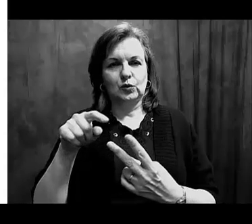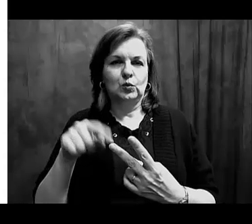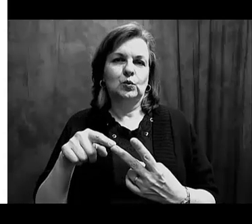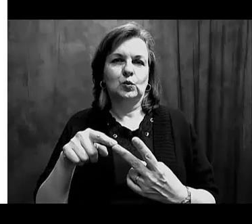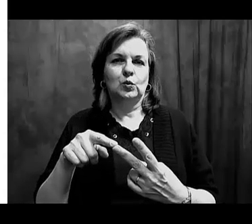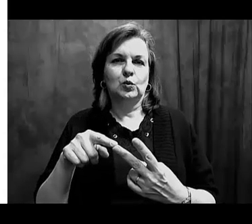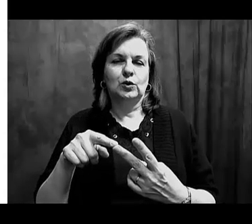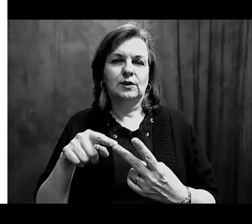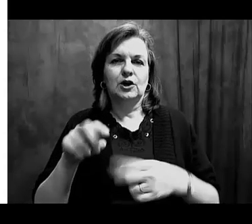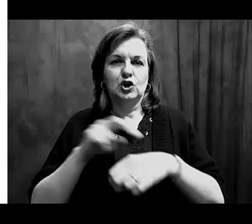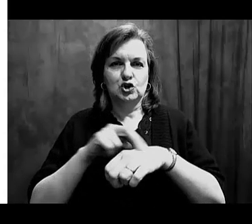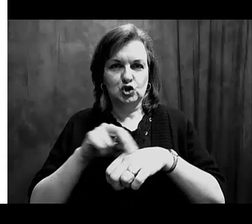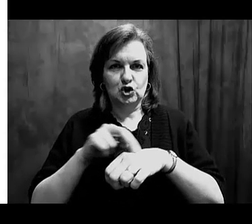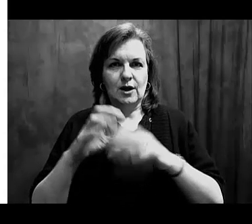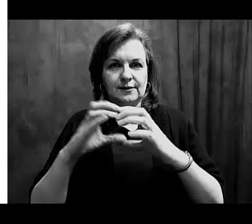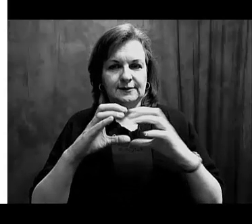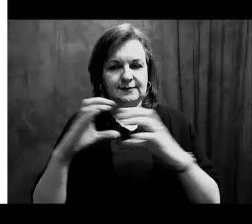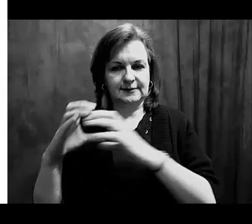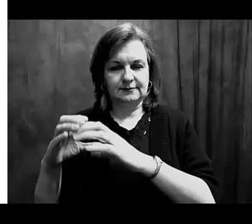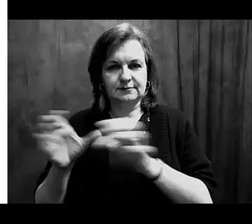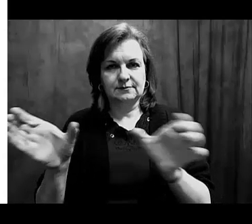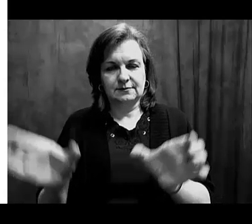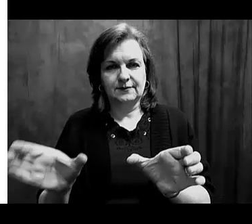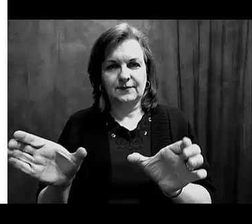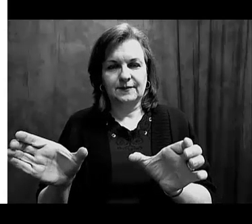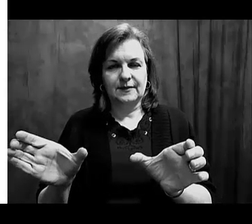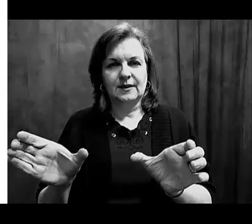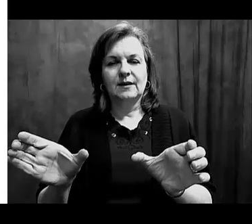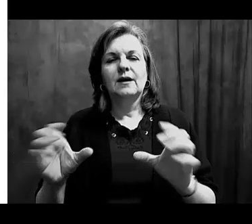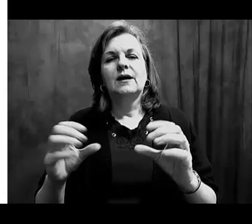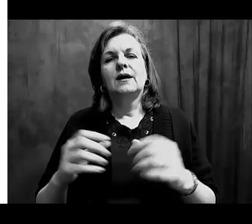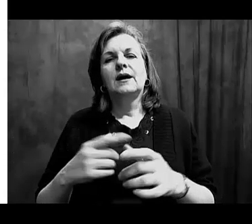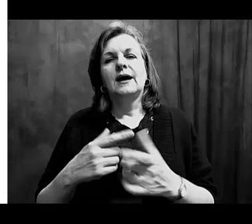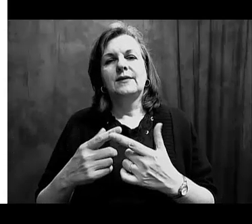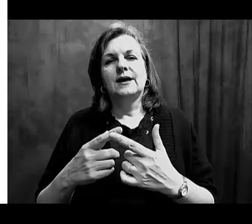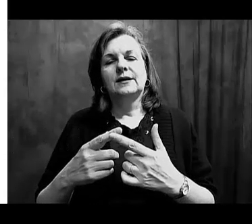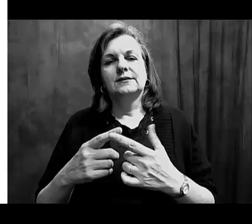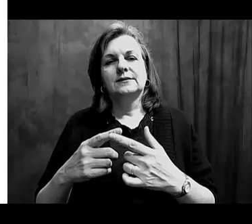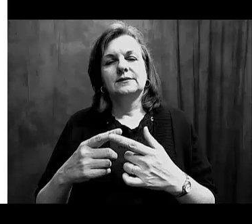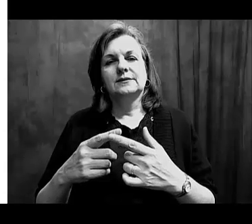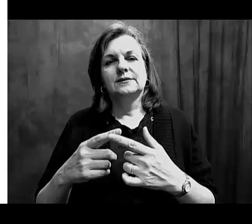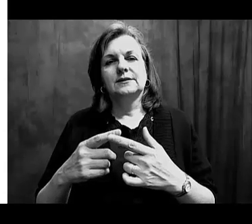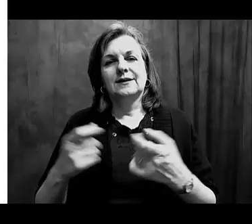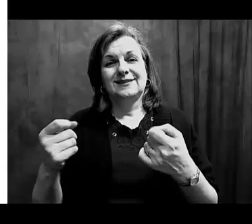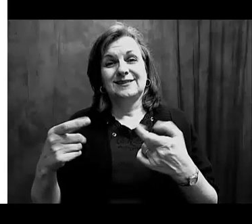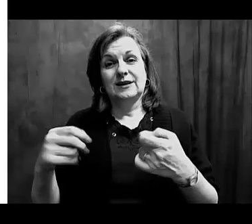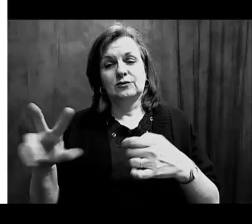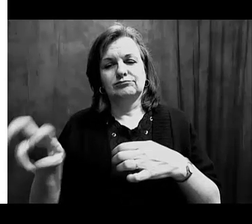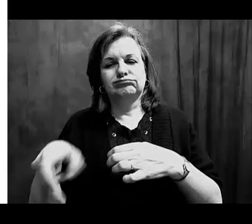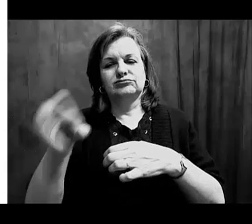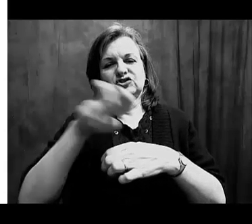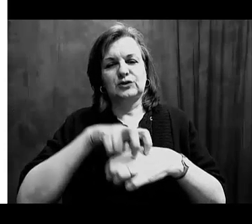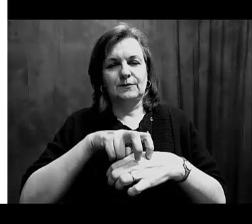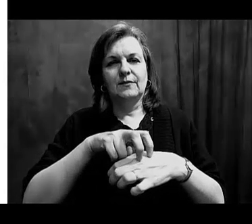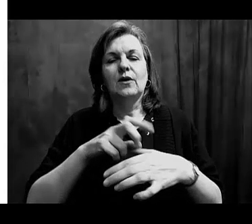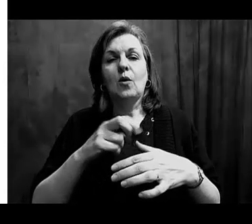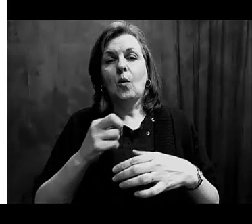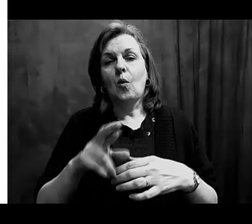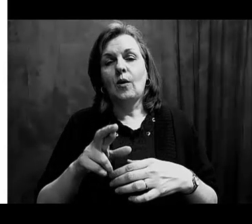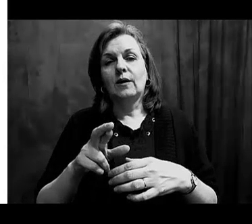two neurons and - OR - between a neuron